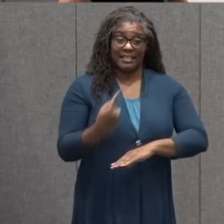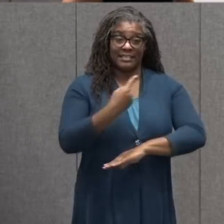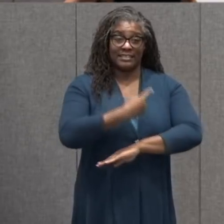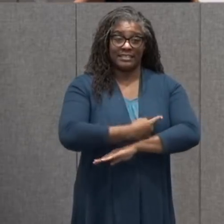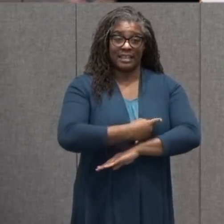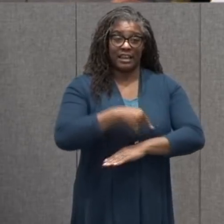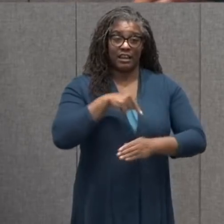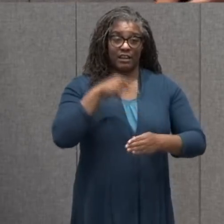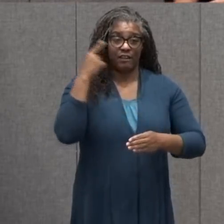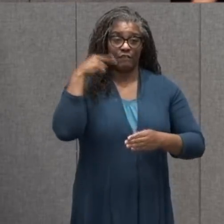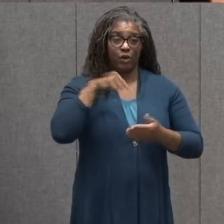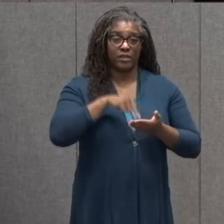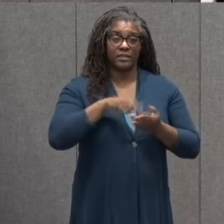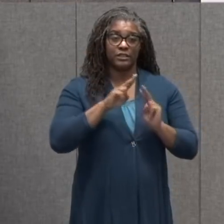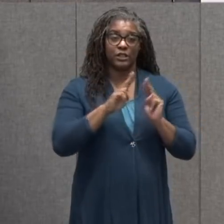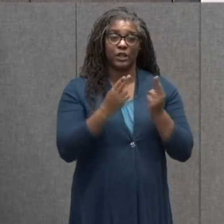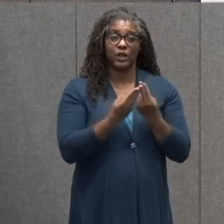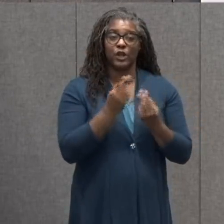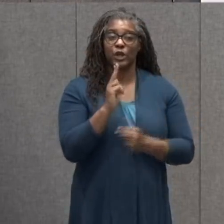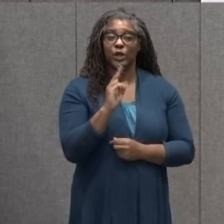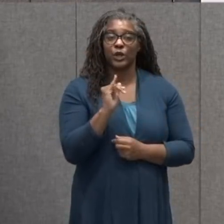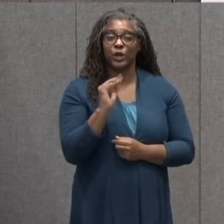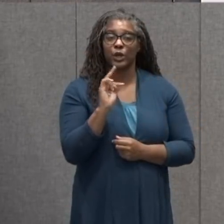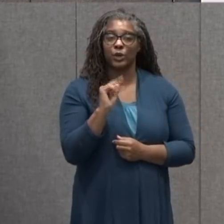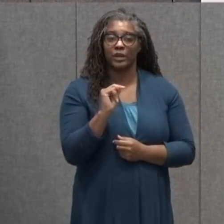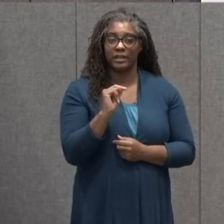where we've been talking about changes in nature.